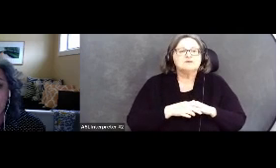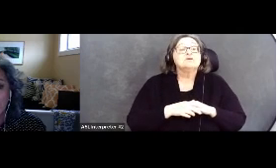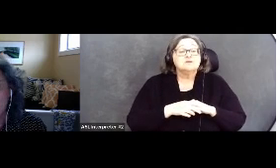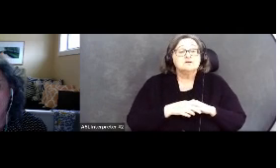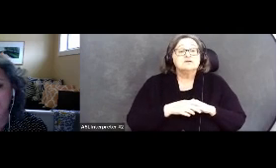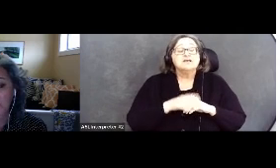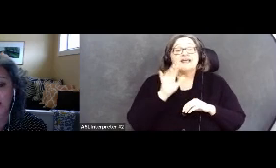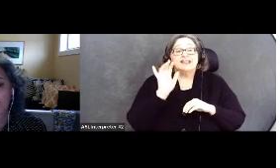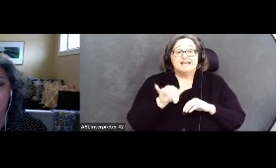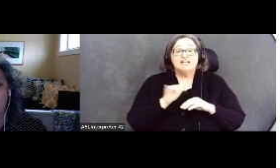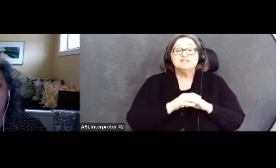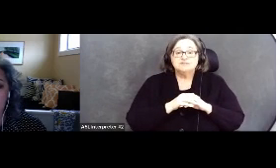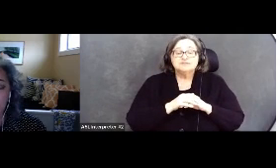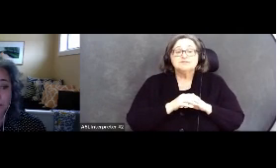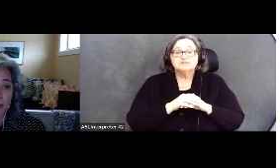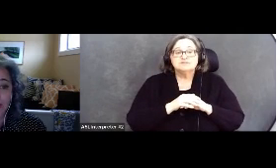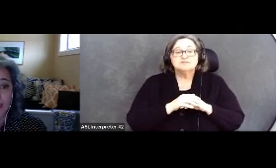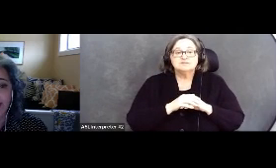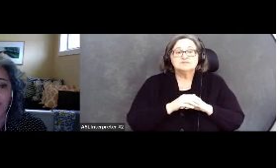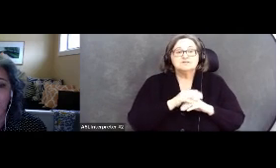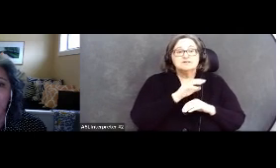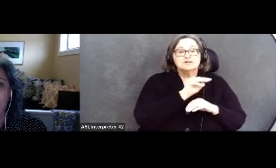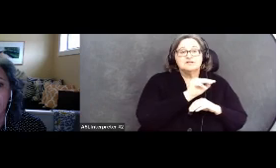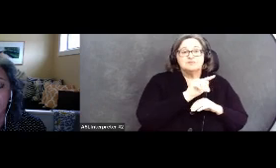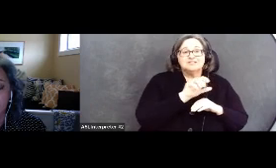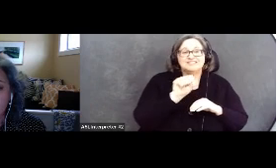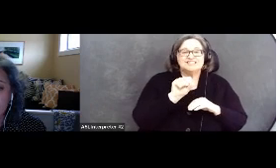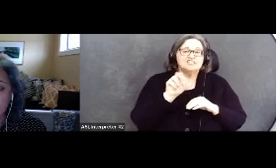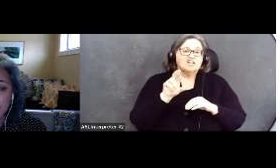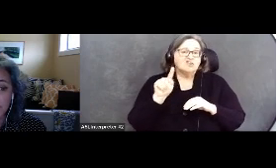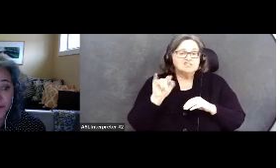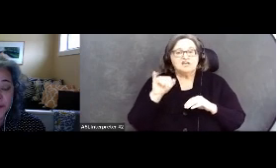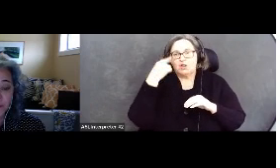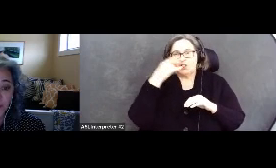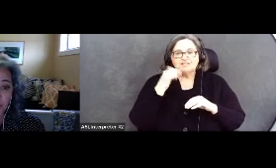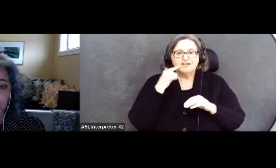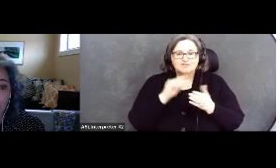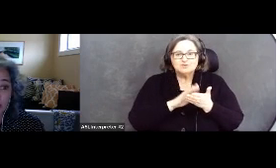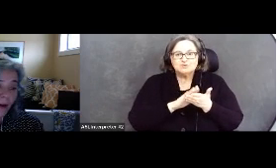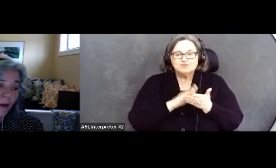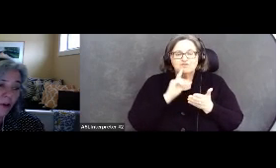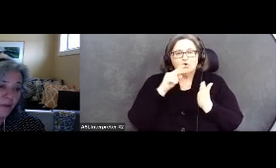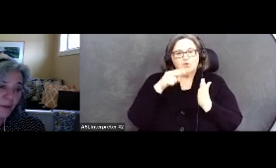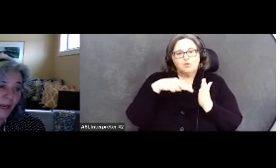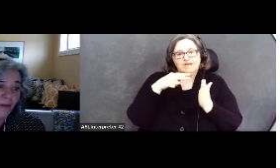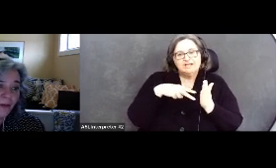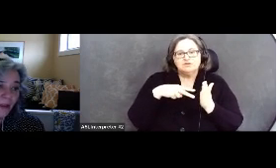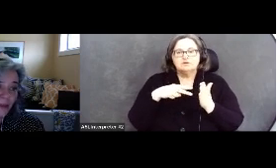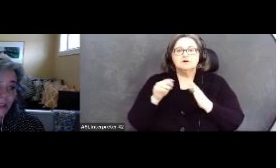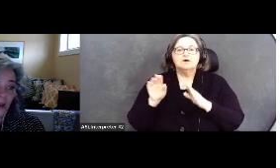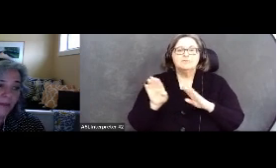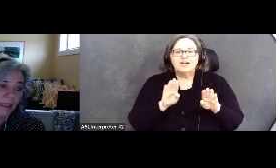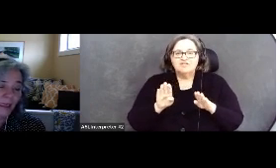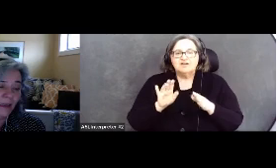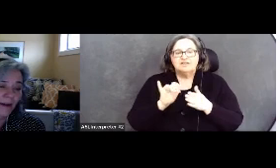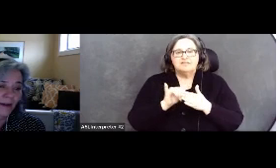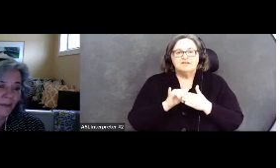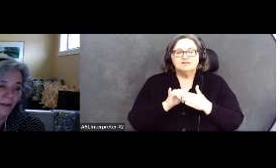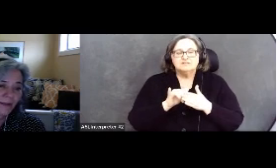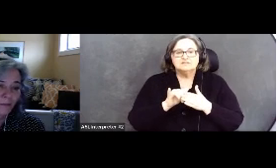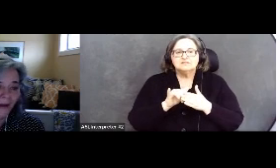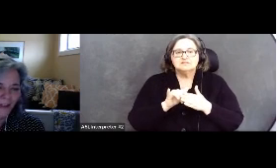This is what MTSS or RTI looks like for schools for reading or behavior. That's what's on my left